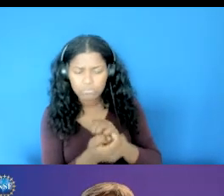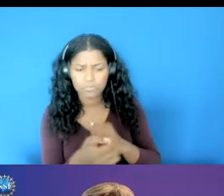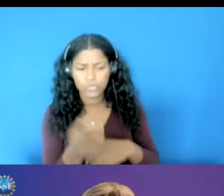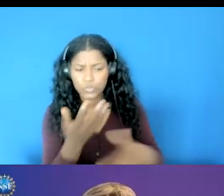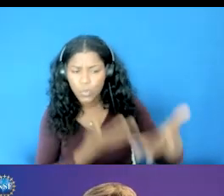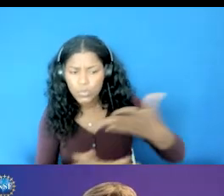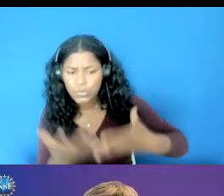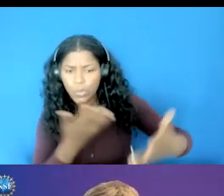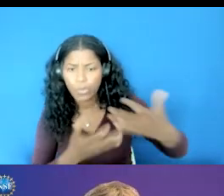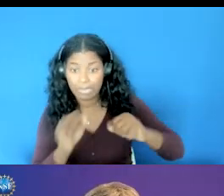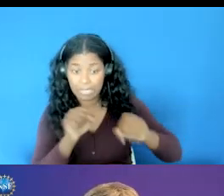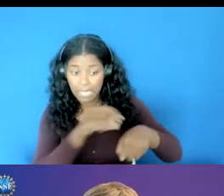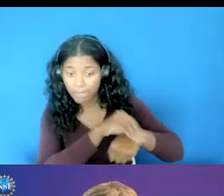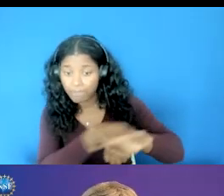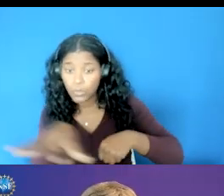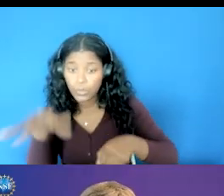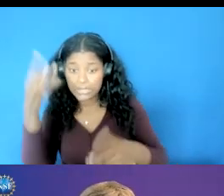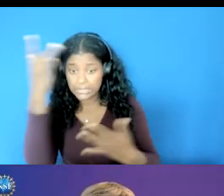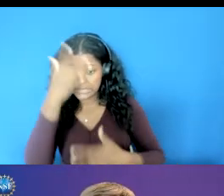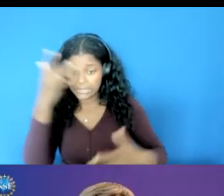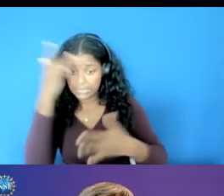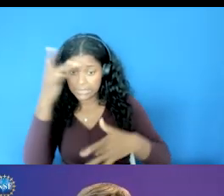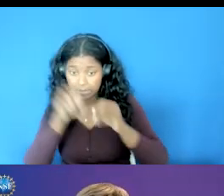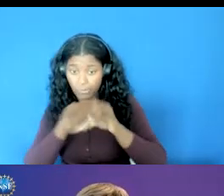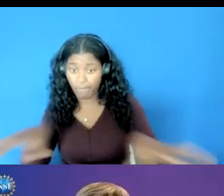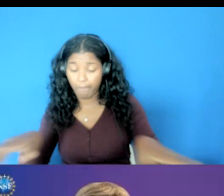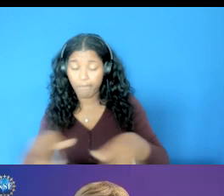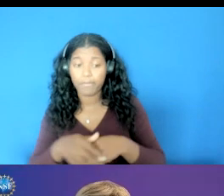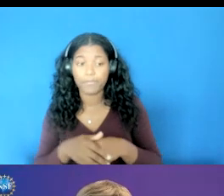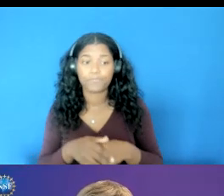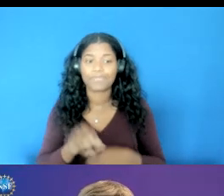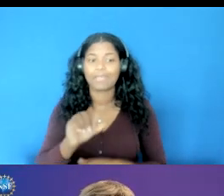that influence infectious disease transmission.